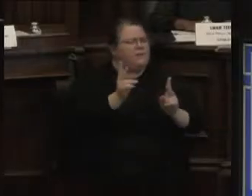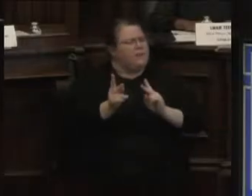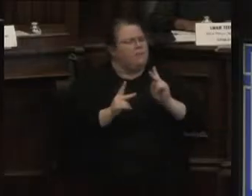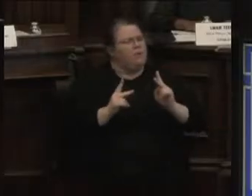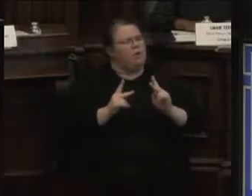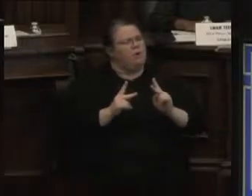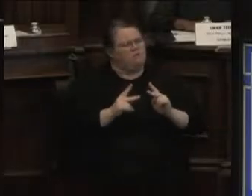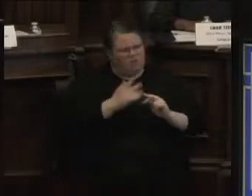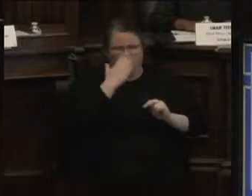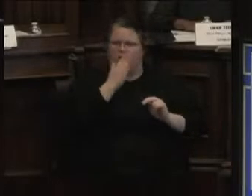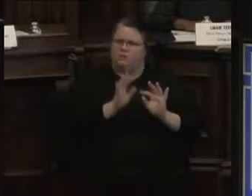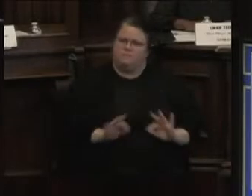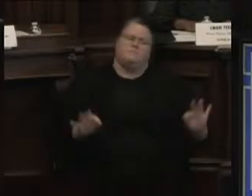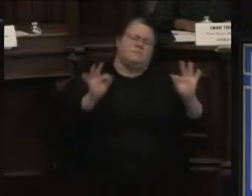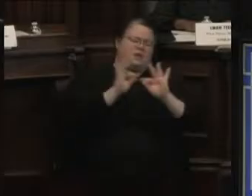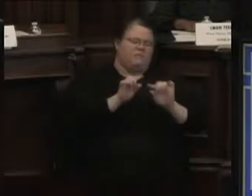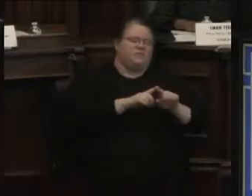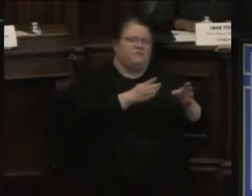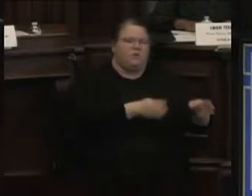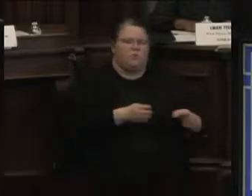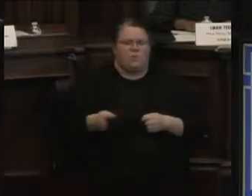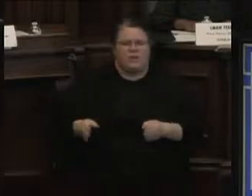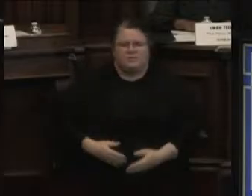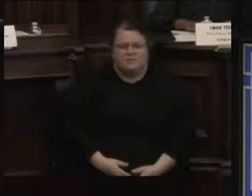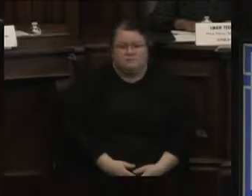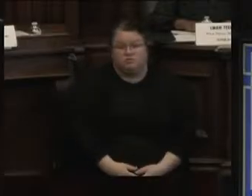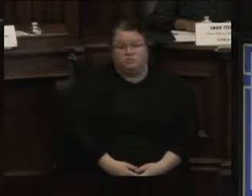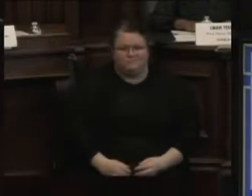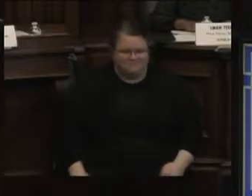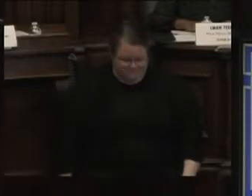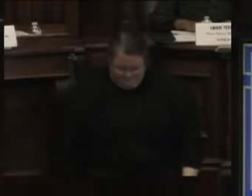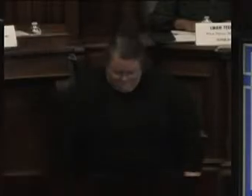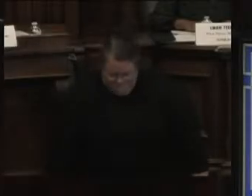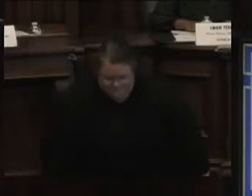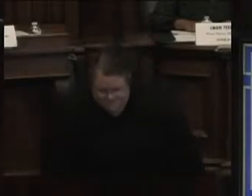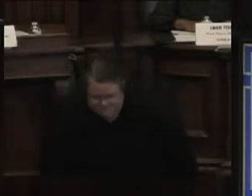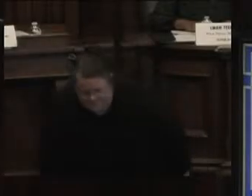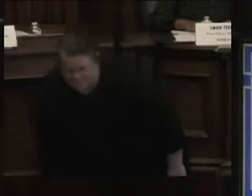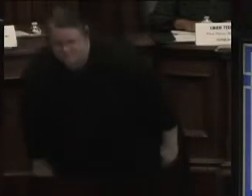and you have a responsibility